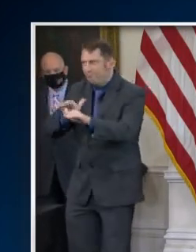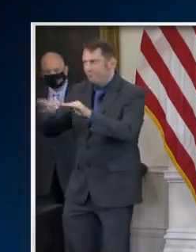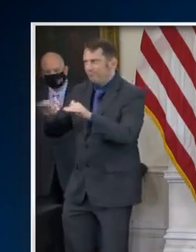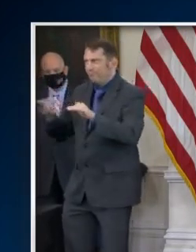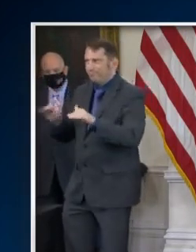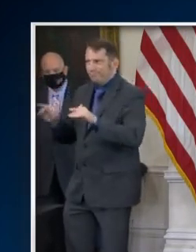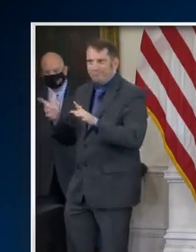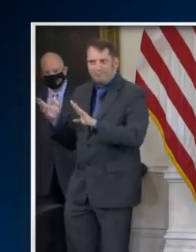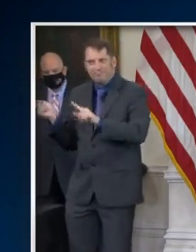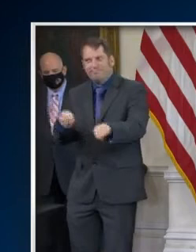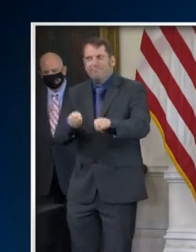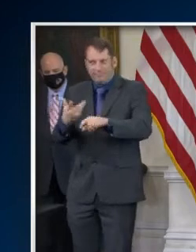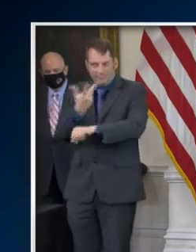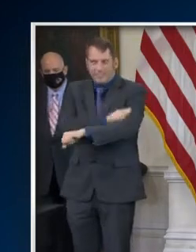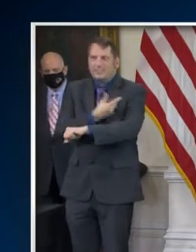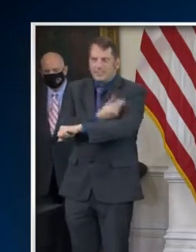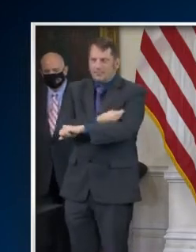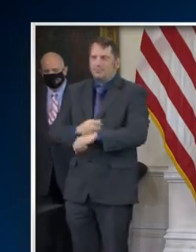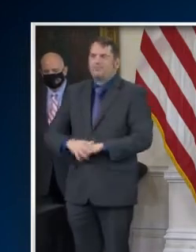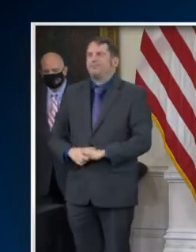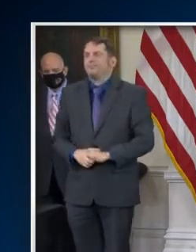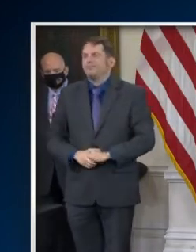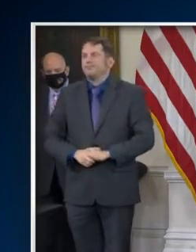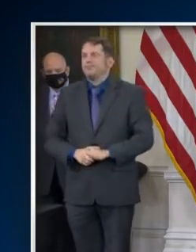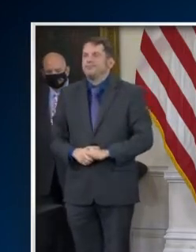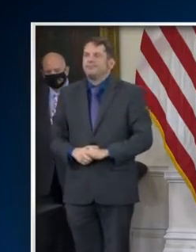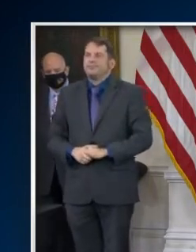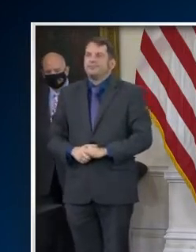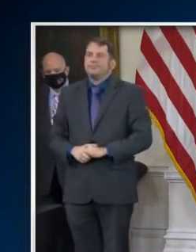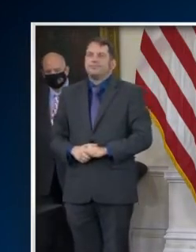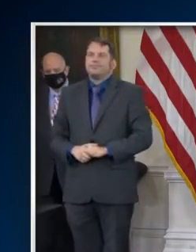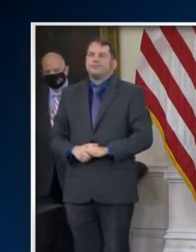THEIR COMMUNITY TO GET THEIR FAMILY AND FRIENDS AND THOSE IN